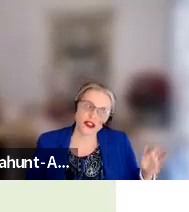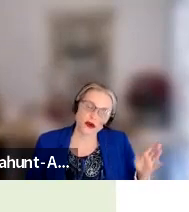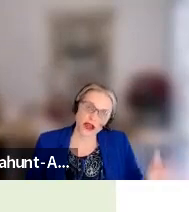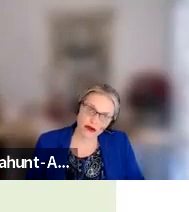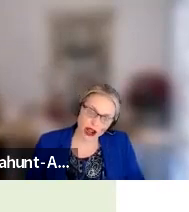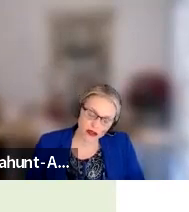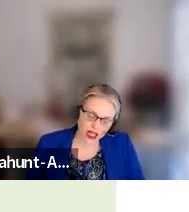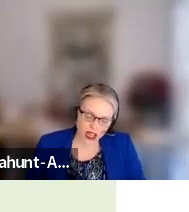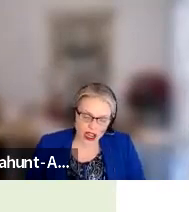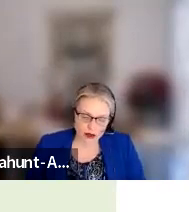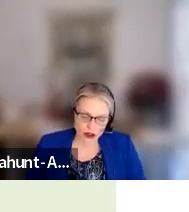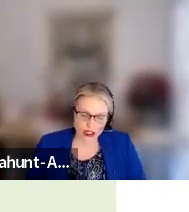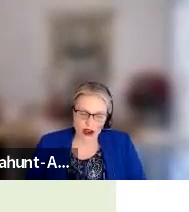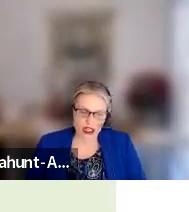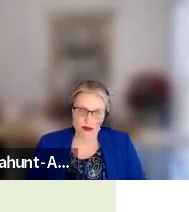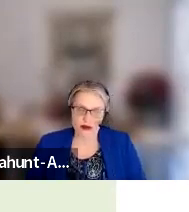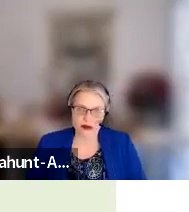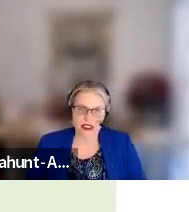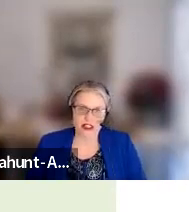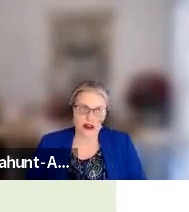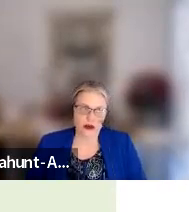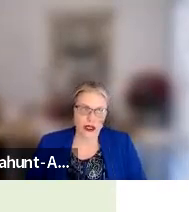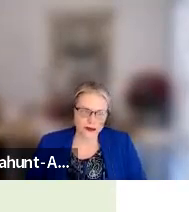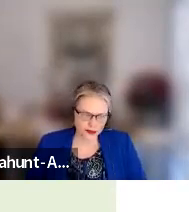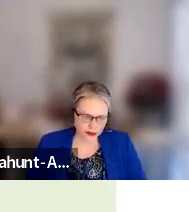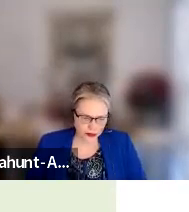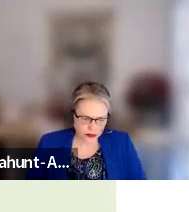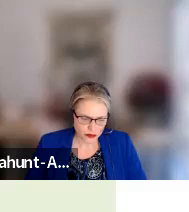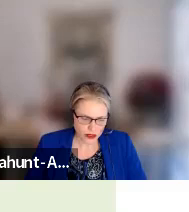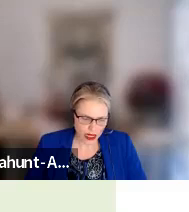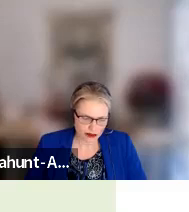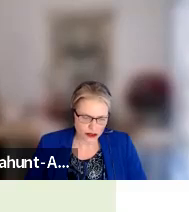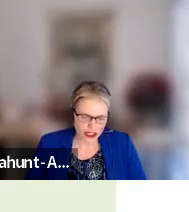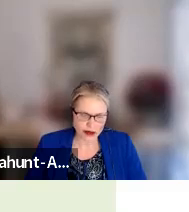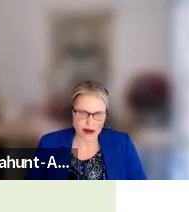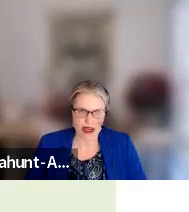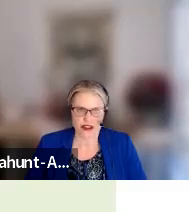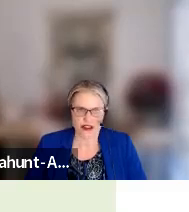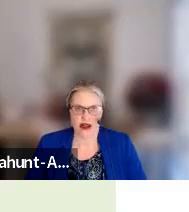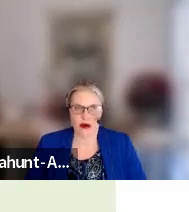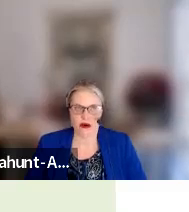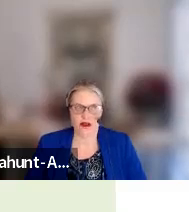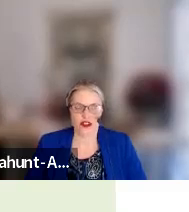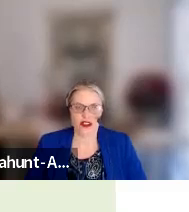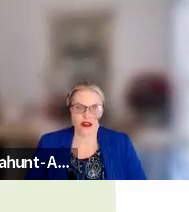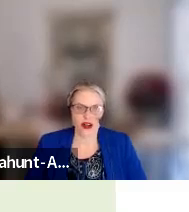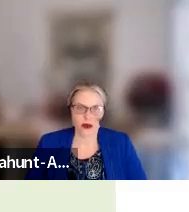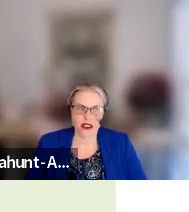to go that route early on in my rehabilitation career. After graduating with my Master's, I went and worked for the Center for Independent